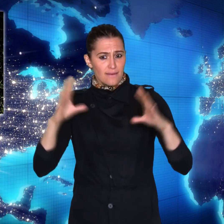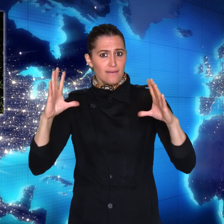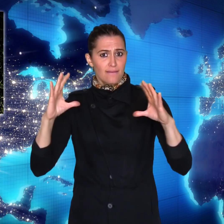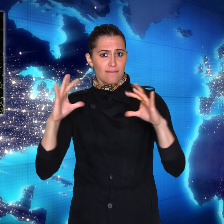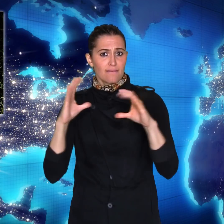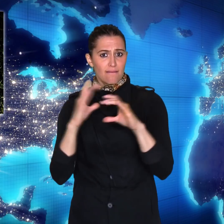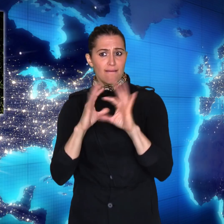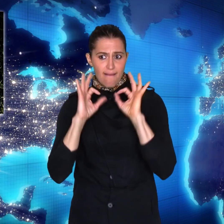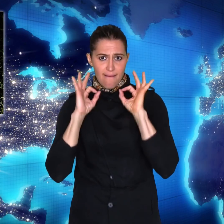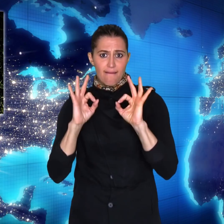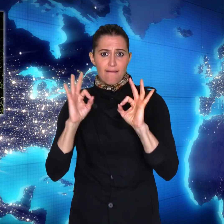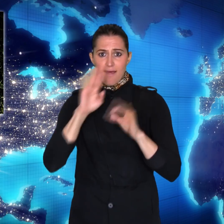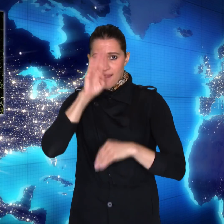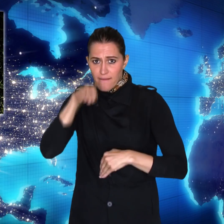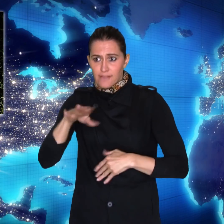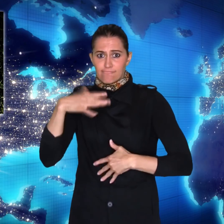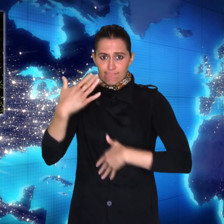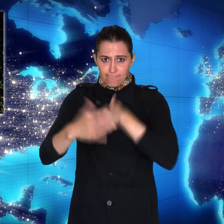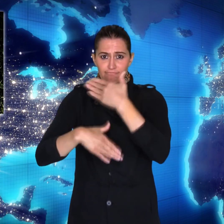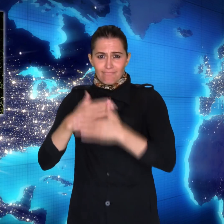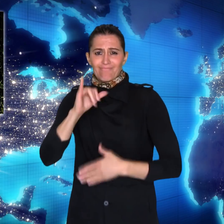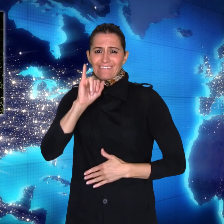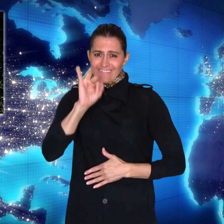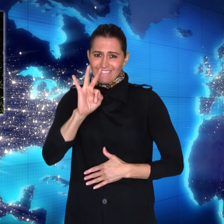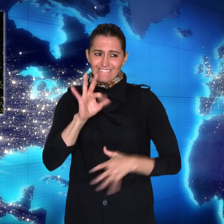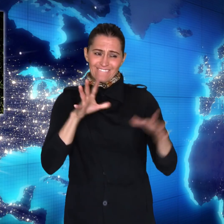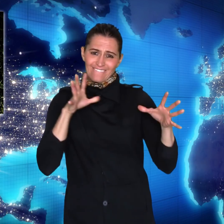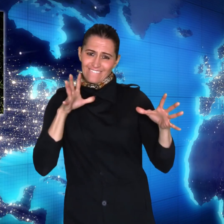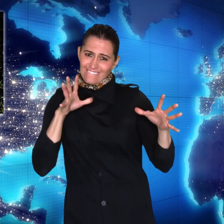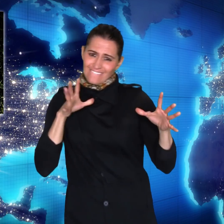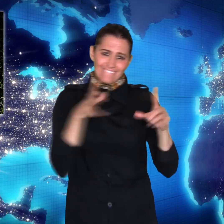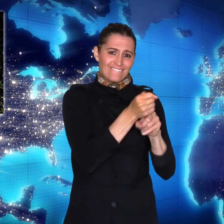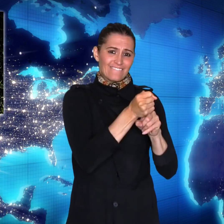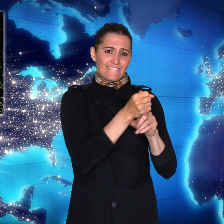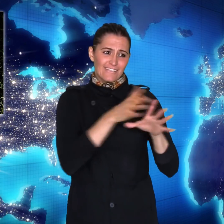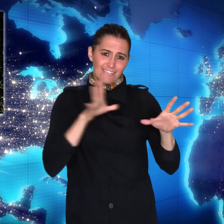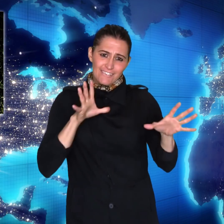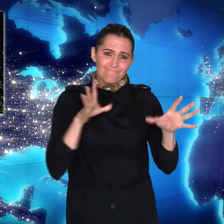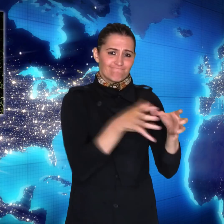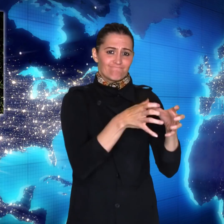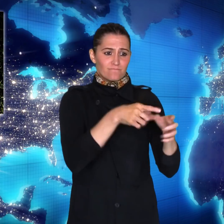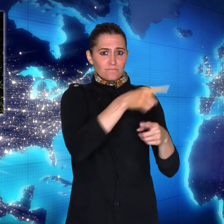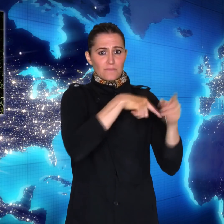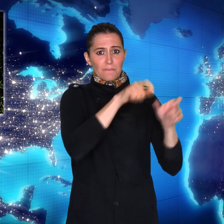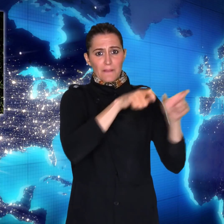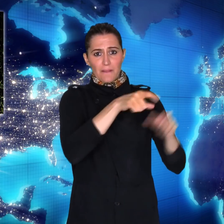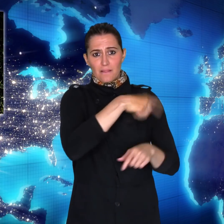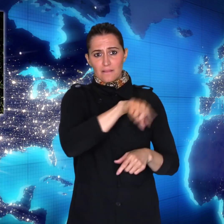across the continent.